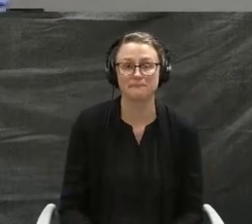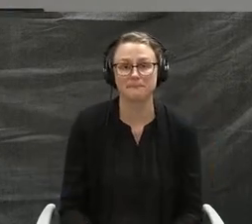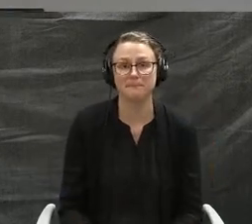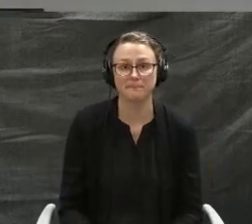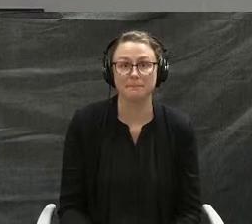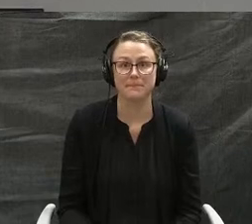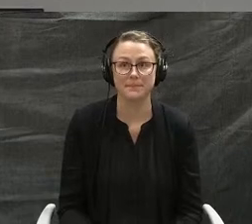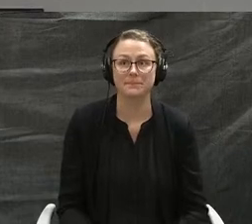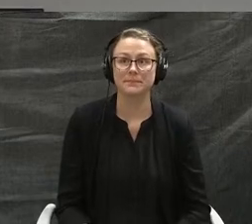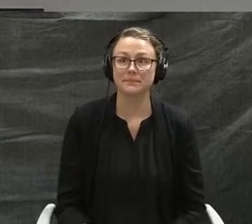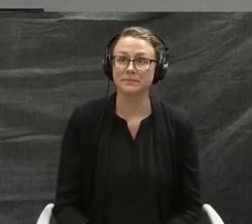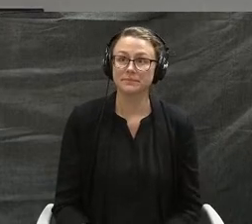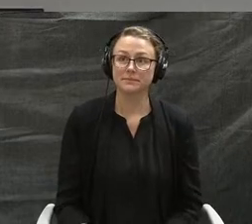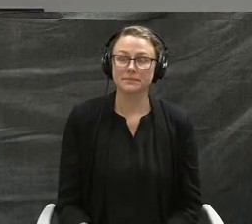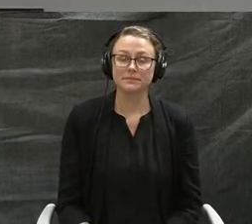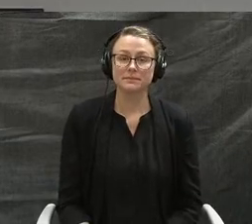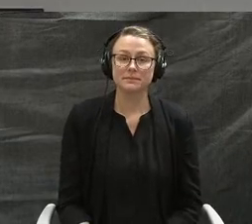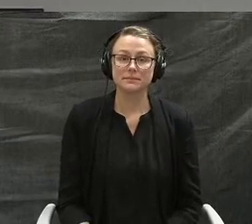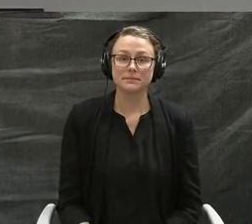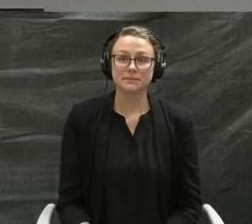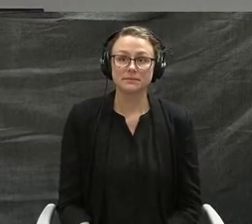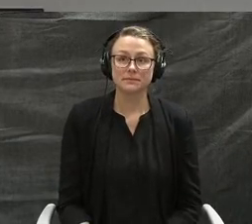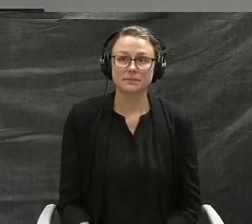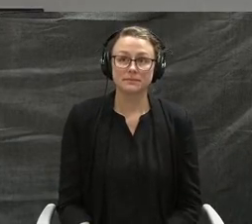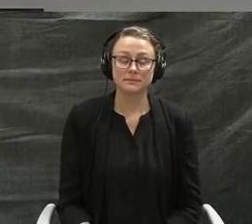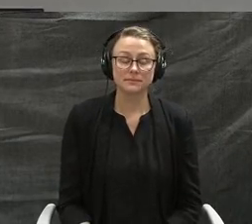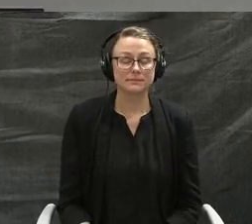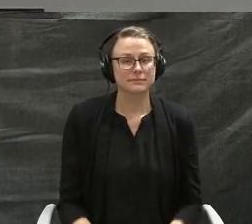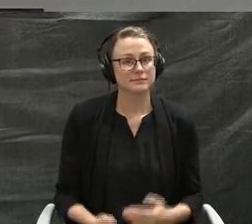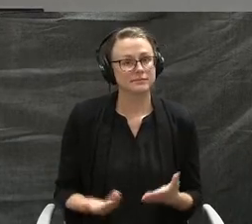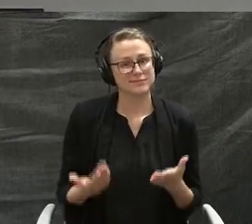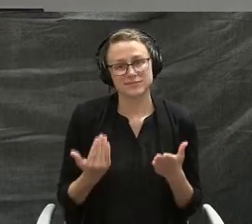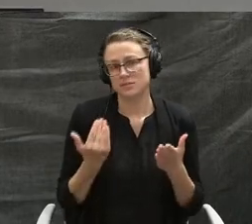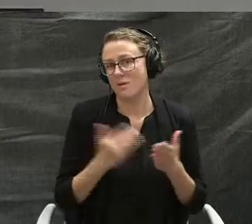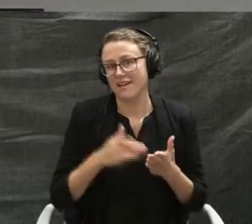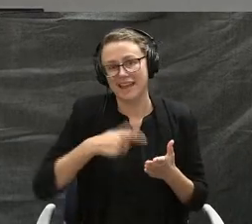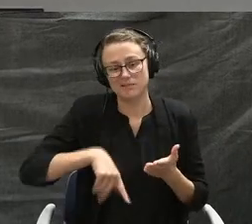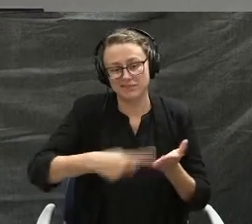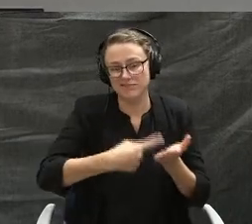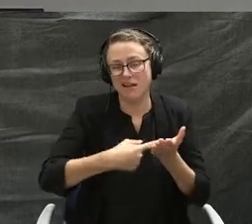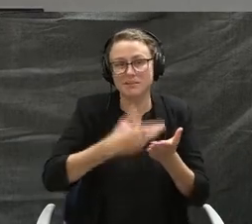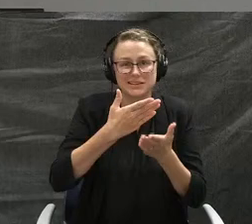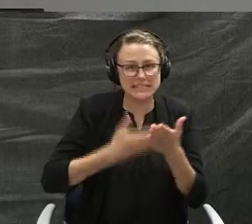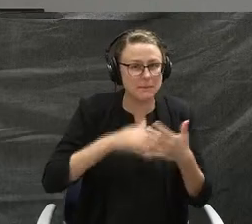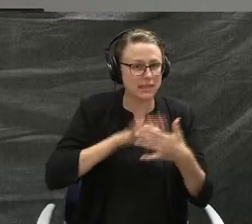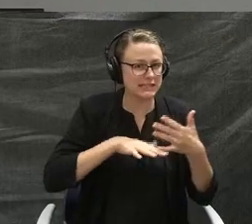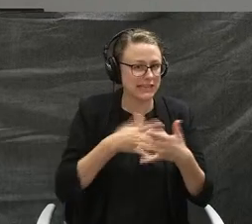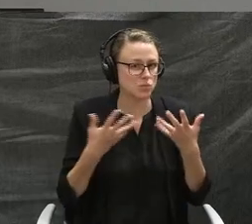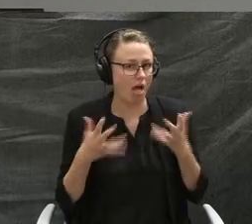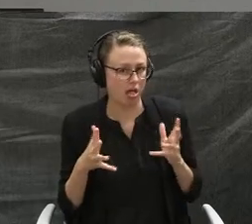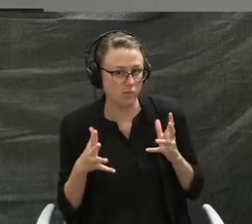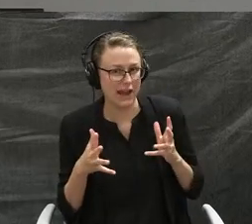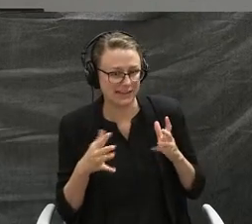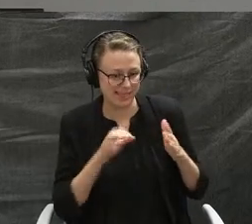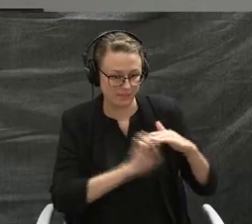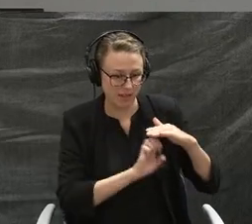So again, we talked about some of the schedule already at the elementary. We'd also have an online portion for those parents